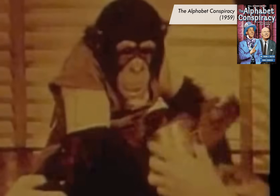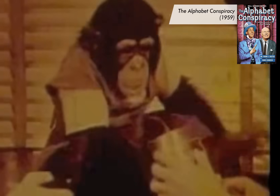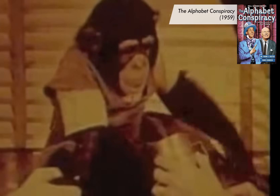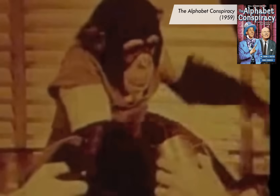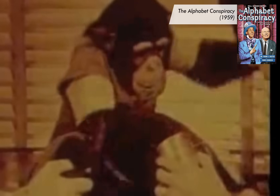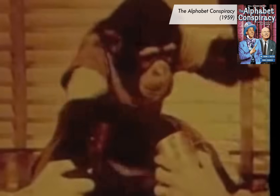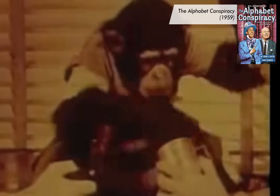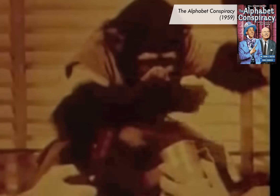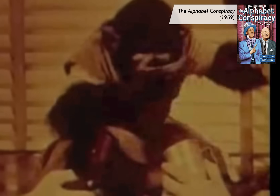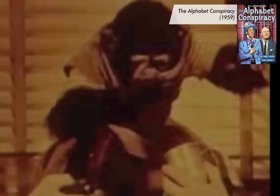[KEITH HAYES] Can you say what this is? [VICKY:] CUP.